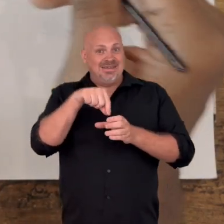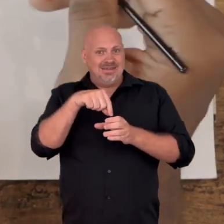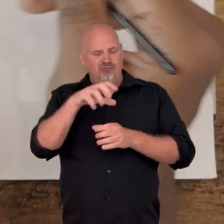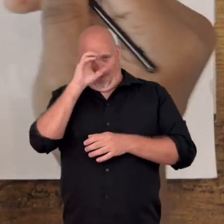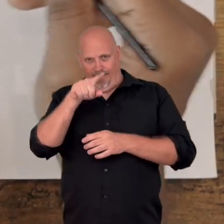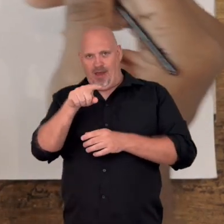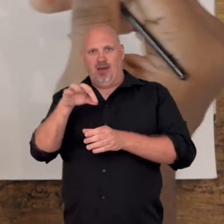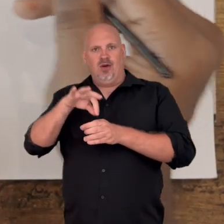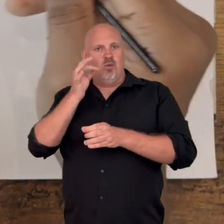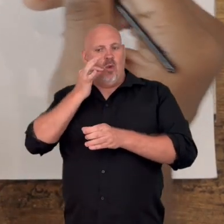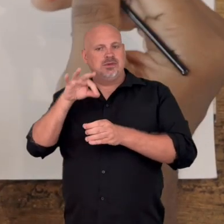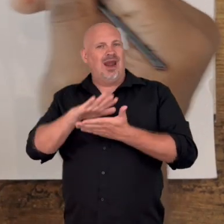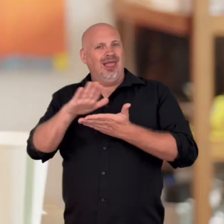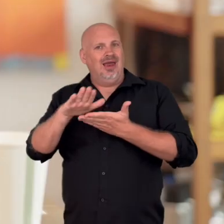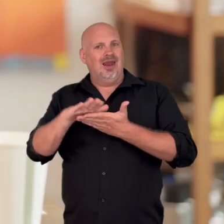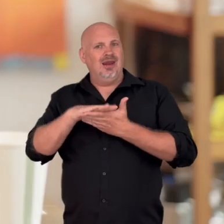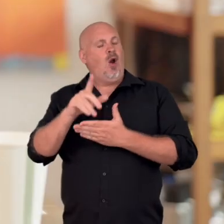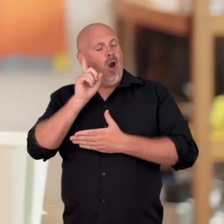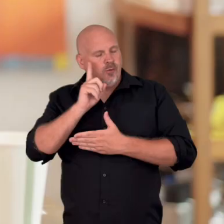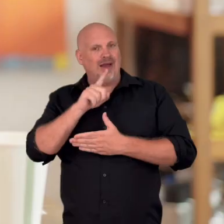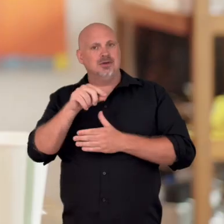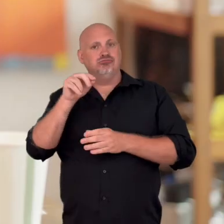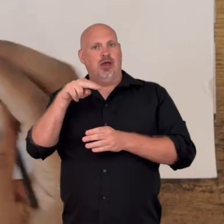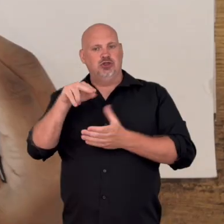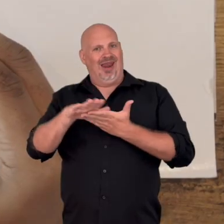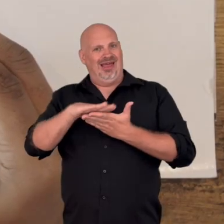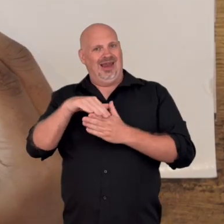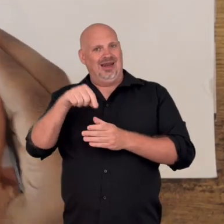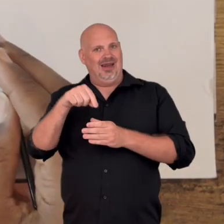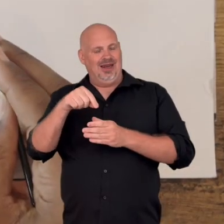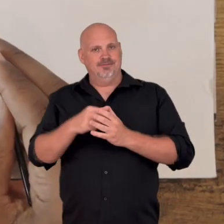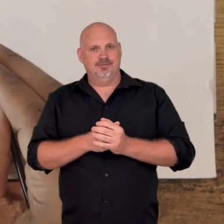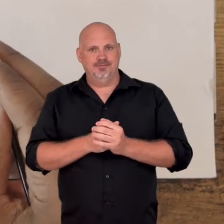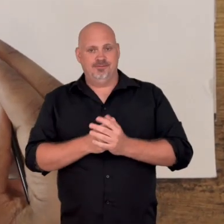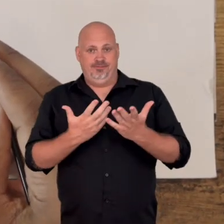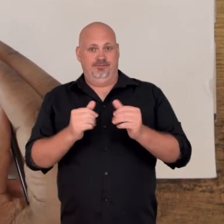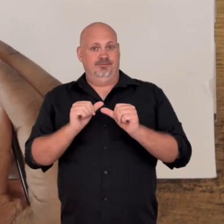so we always start painting by painting the lighter colors first